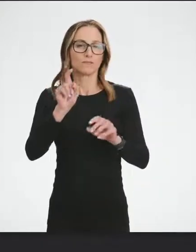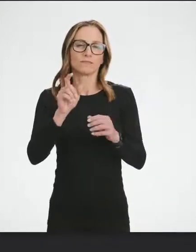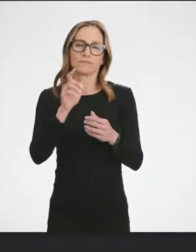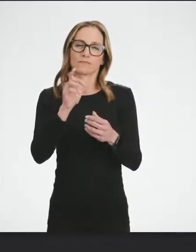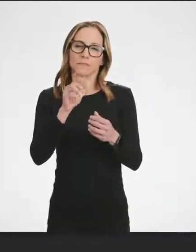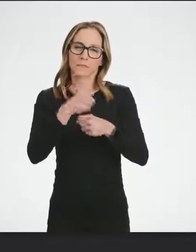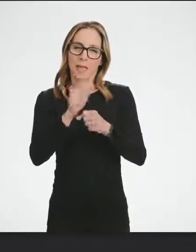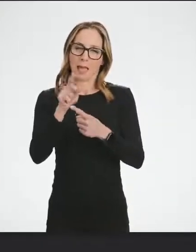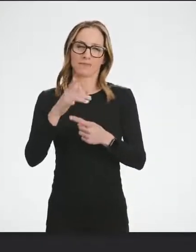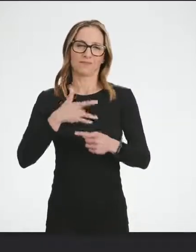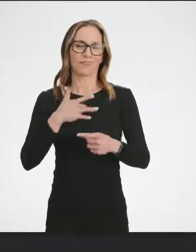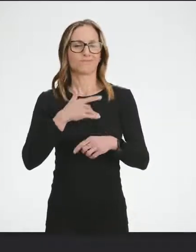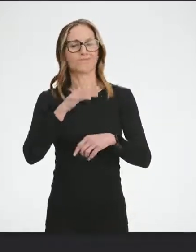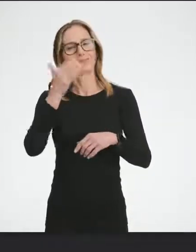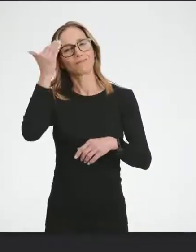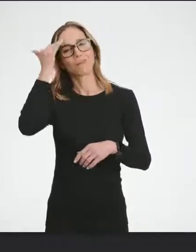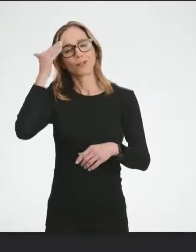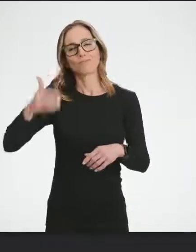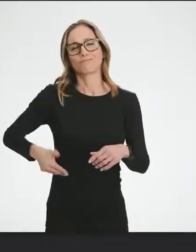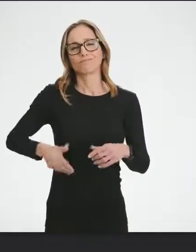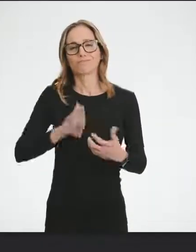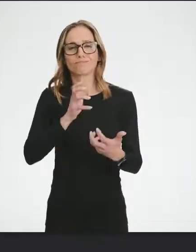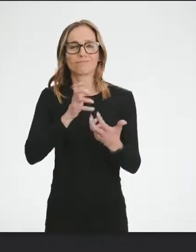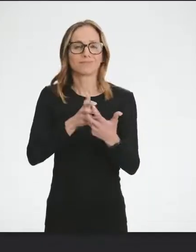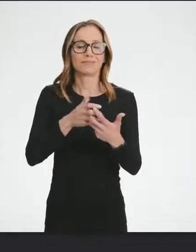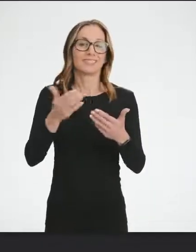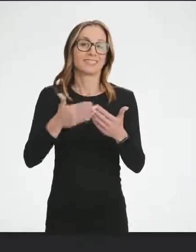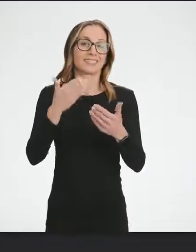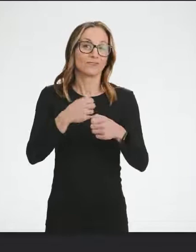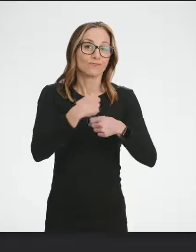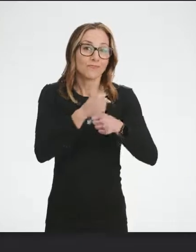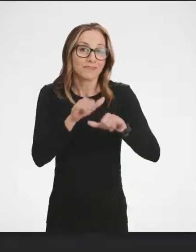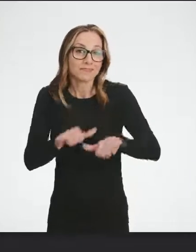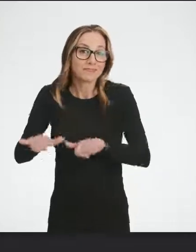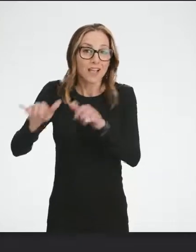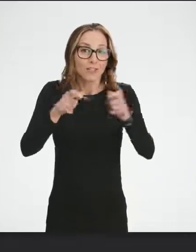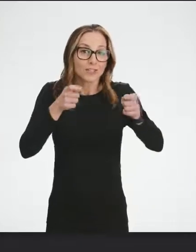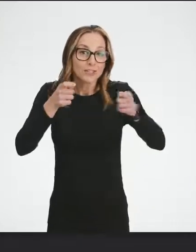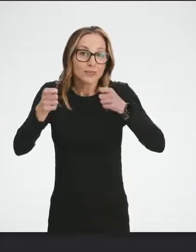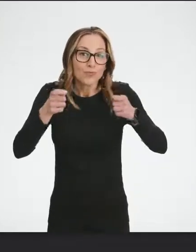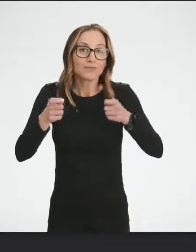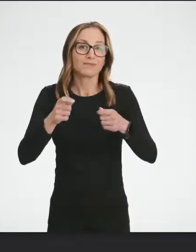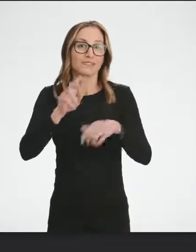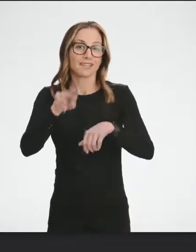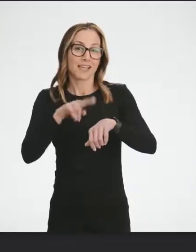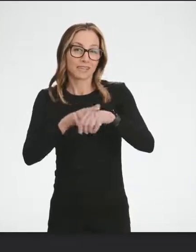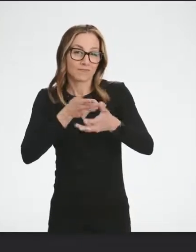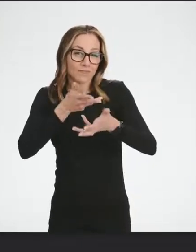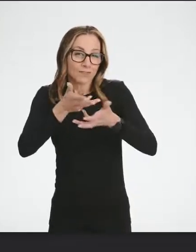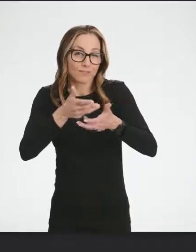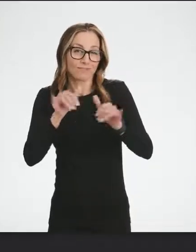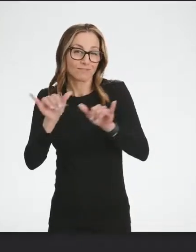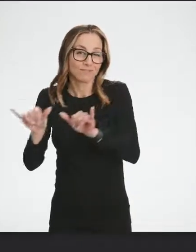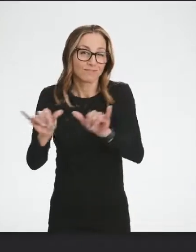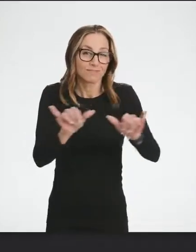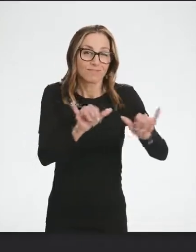It should make it easy to create standard controls and native interaction patterns, with options for advanced customization.